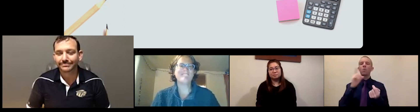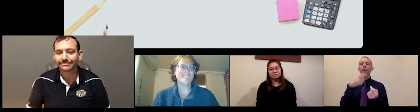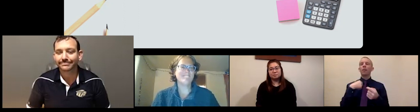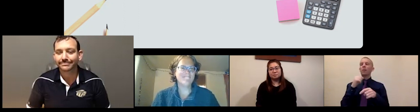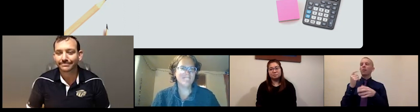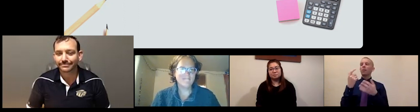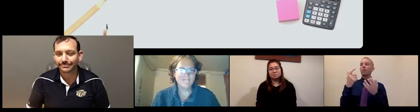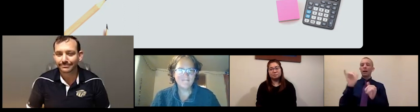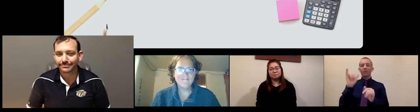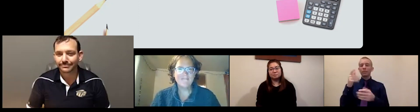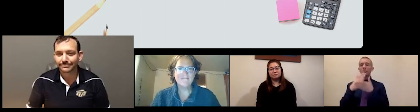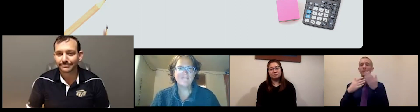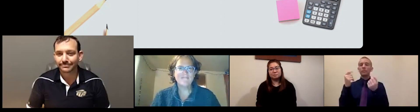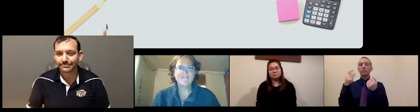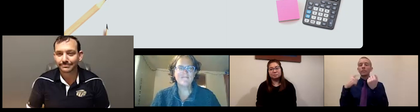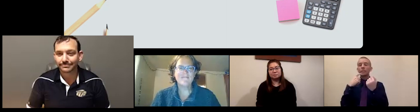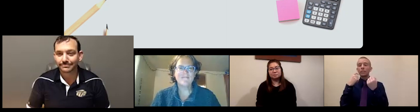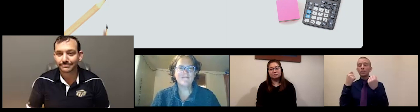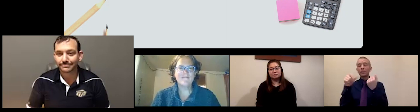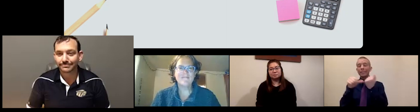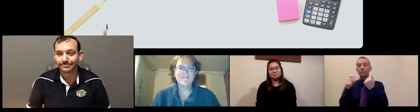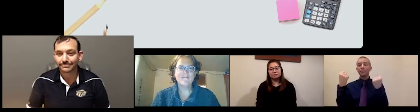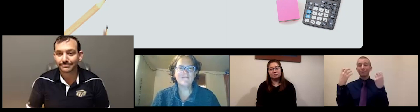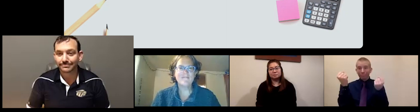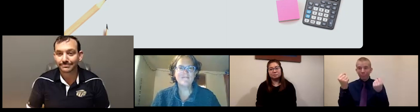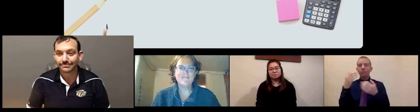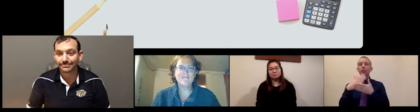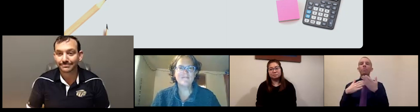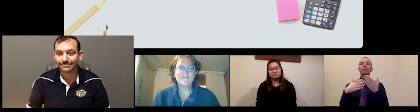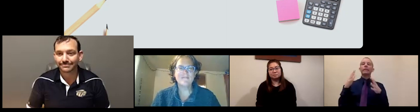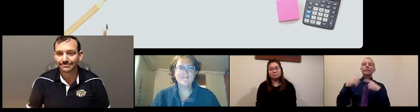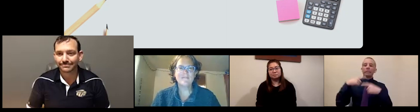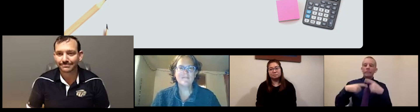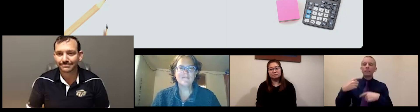So in general, Some dental assistants sign fluently, and others sign a bit slowly.